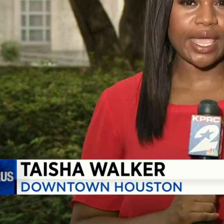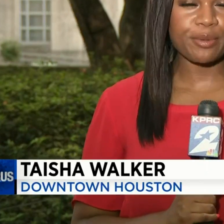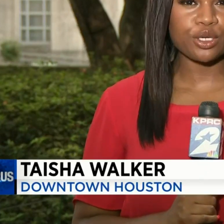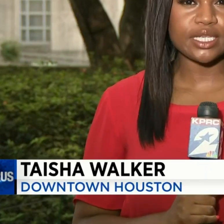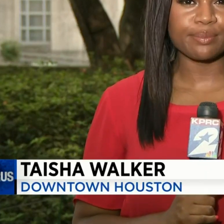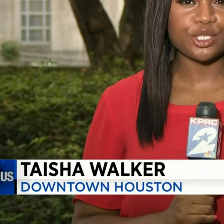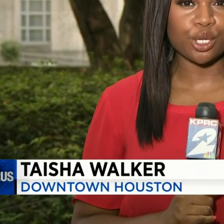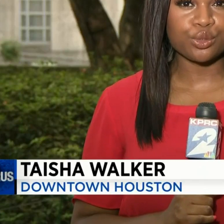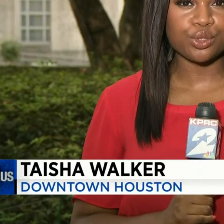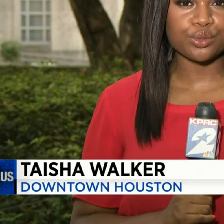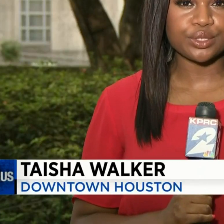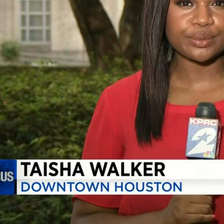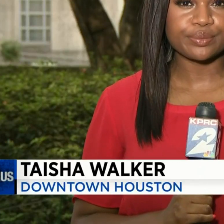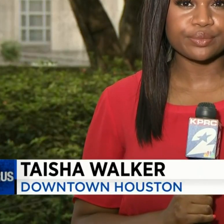STAY AT HOME. FROM CITY HALL, DON’T, TIASHA